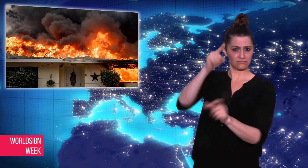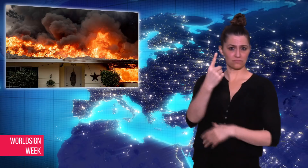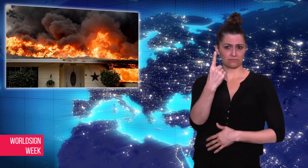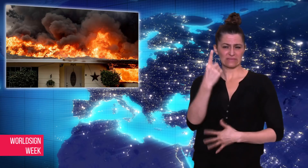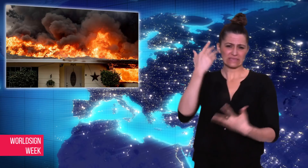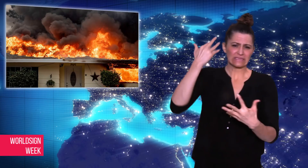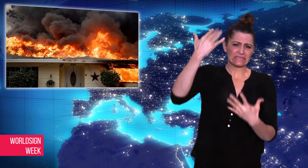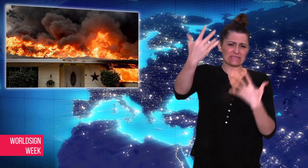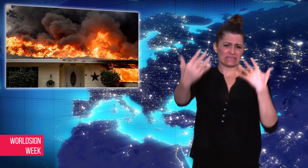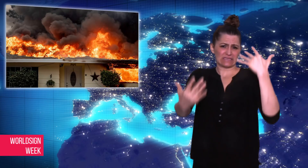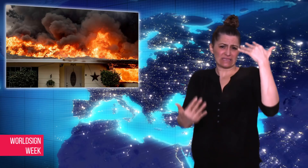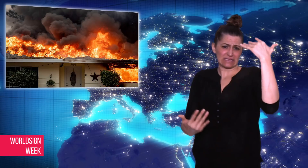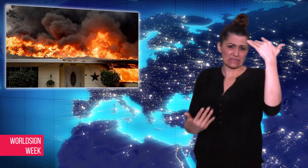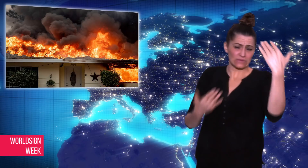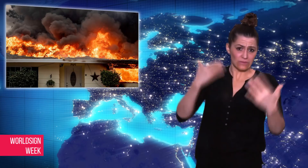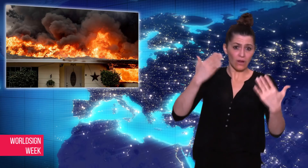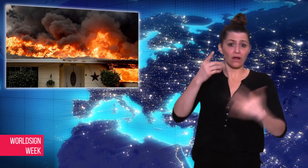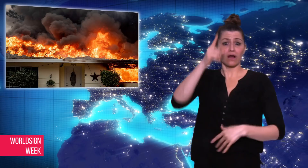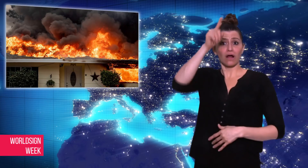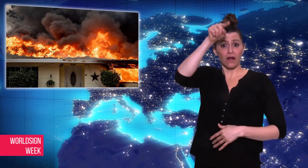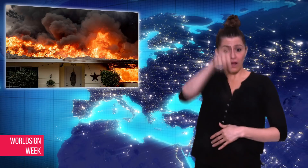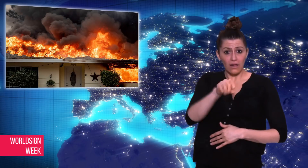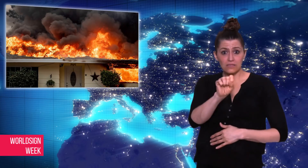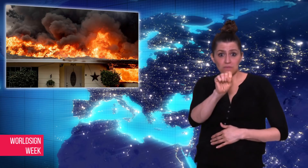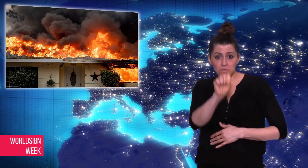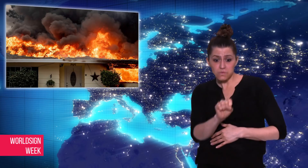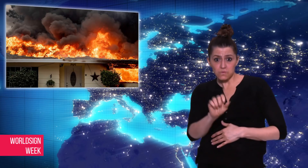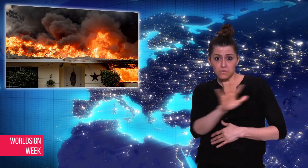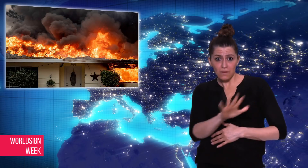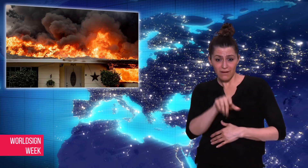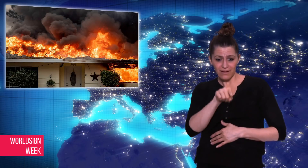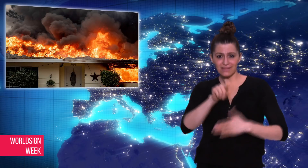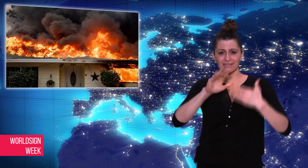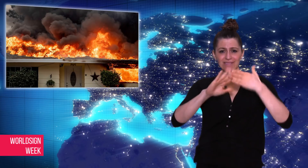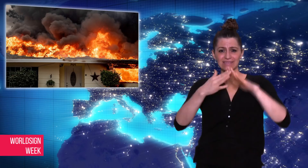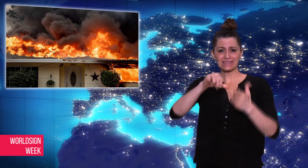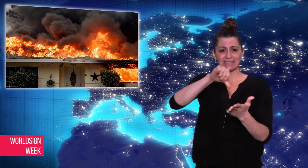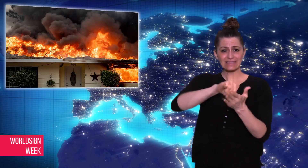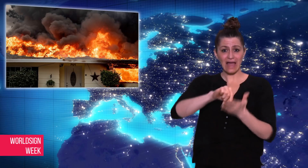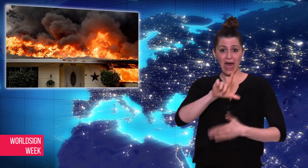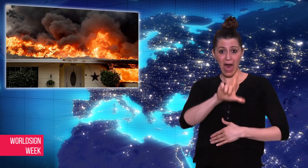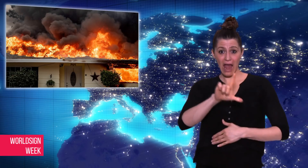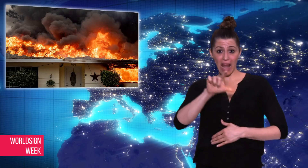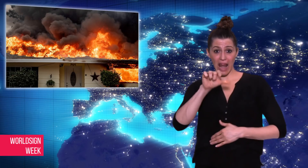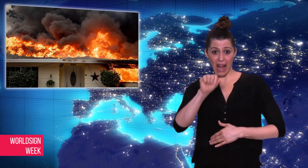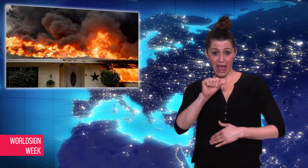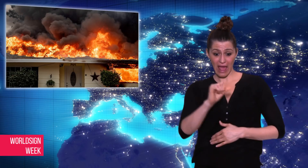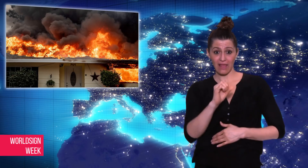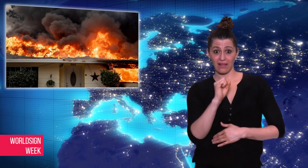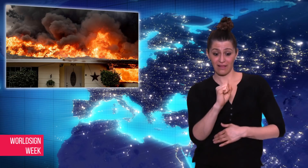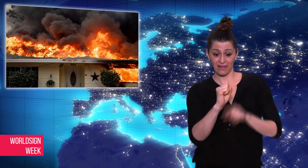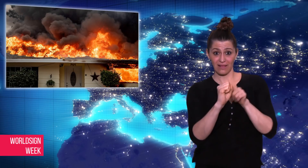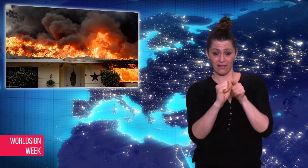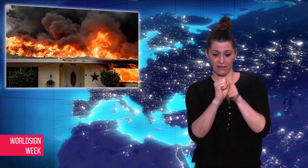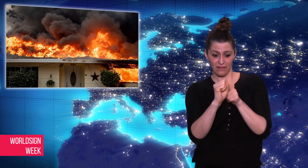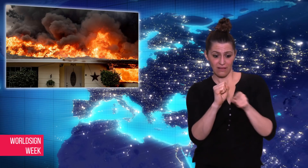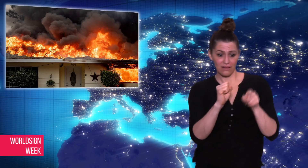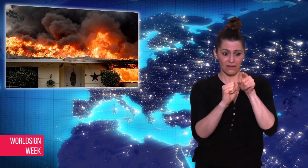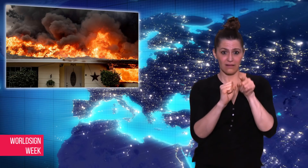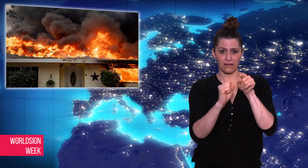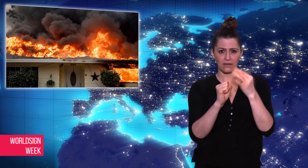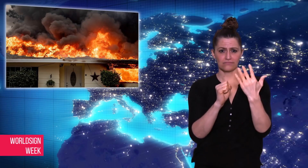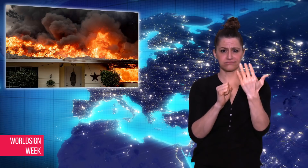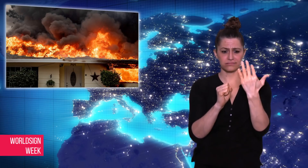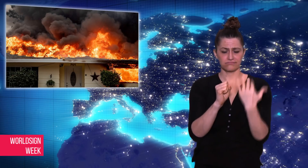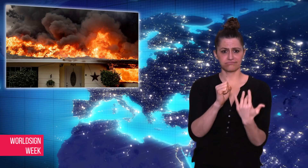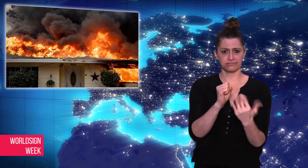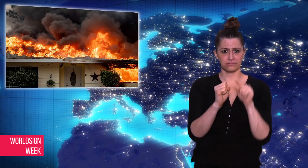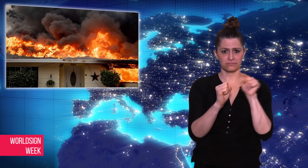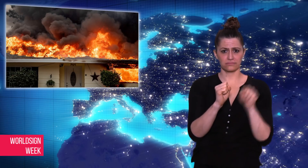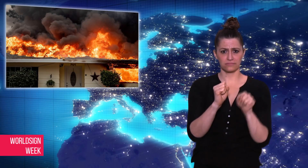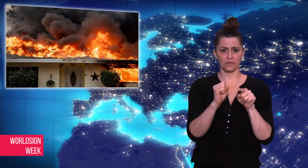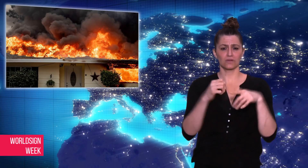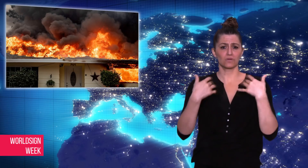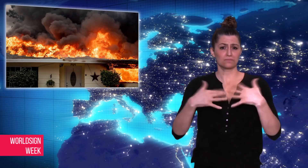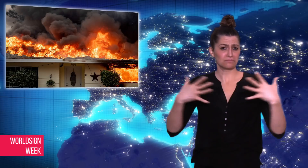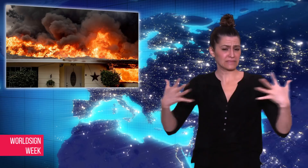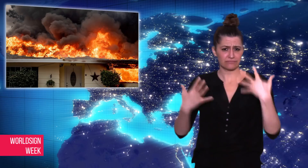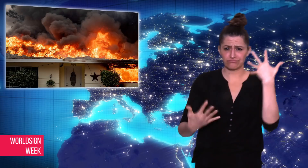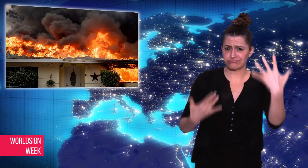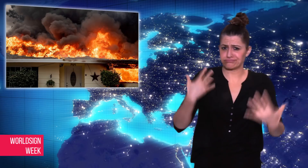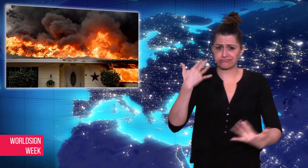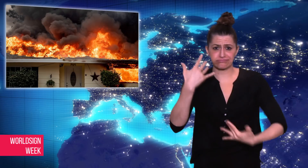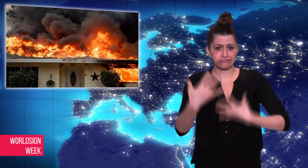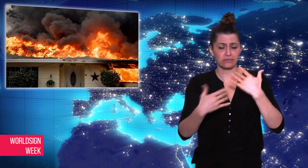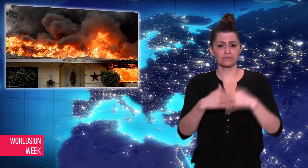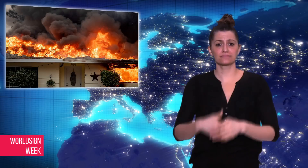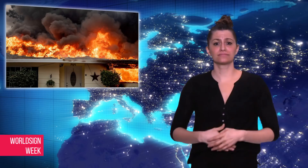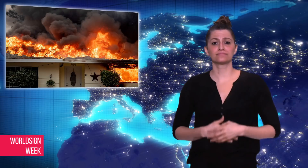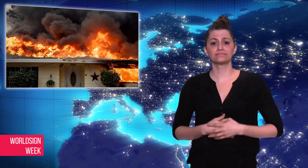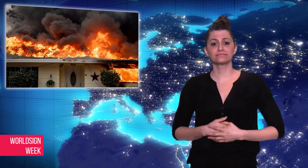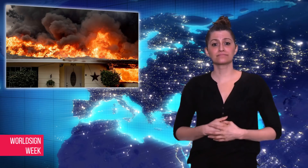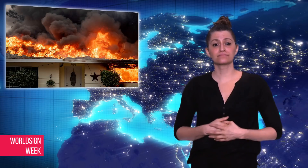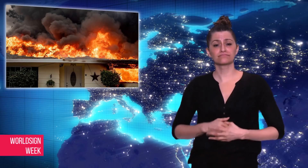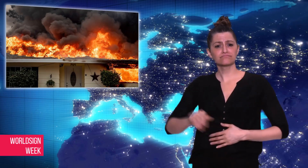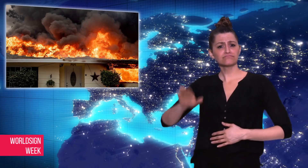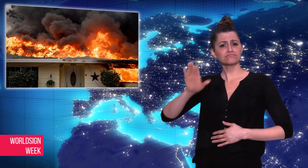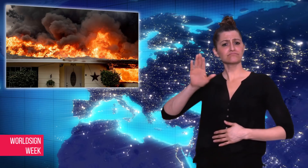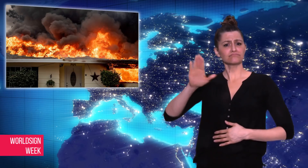two outside Los Angeles in the southern part of the state.